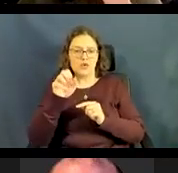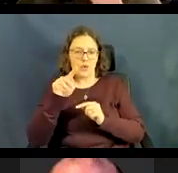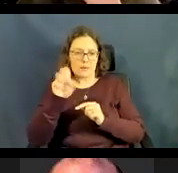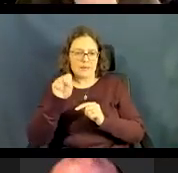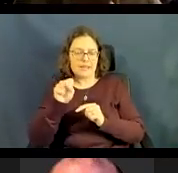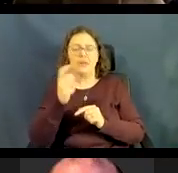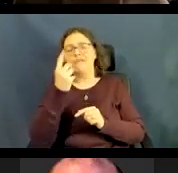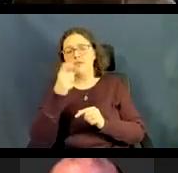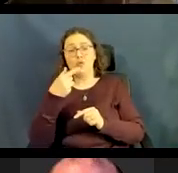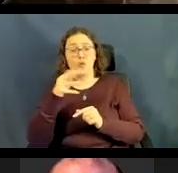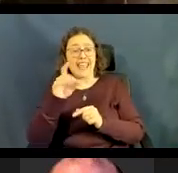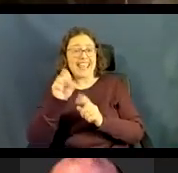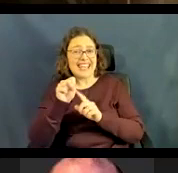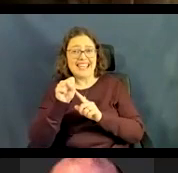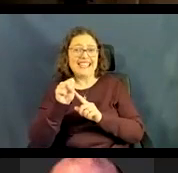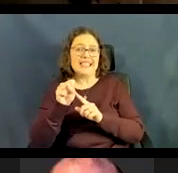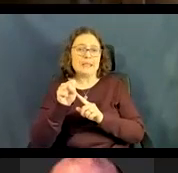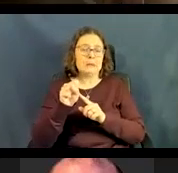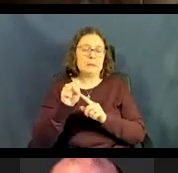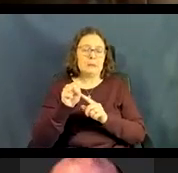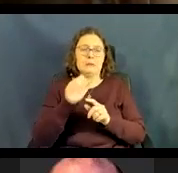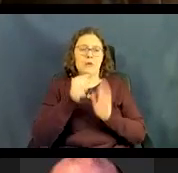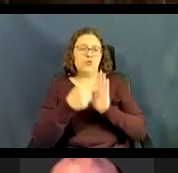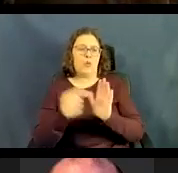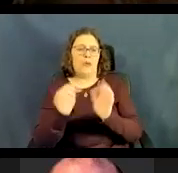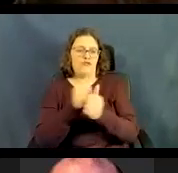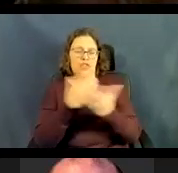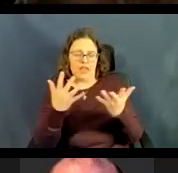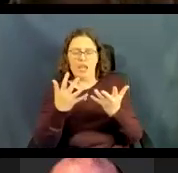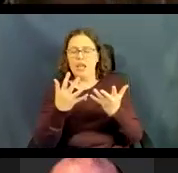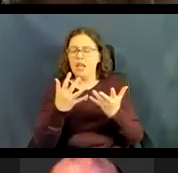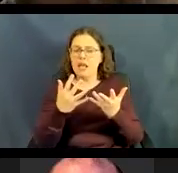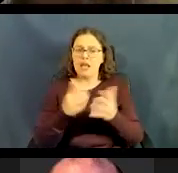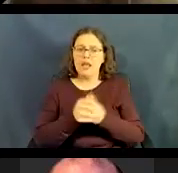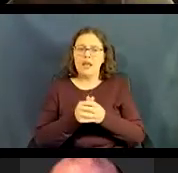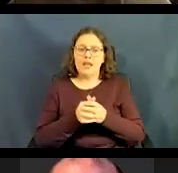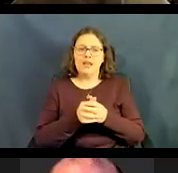There is no save button you have to remember to select because saving is done automatically.